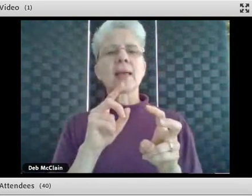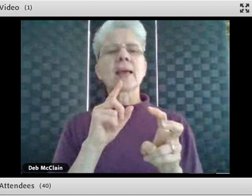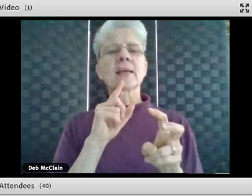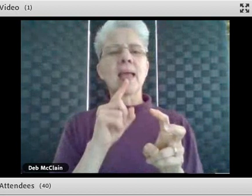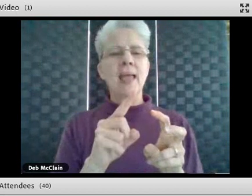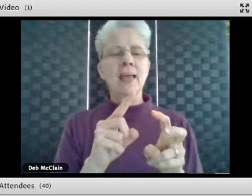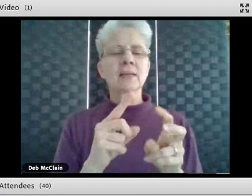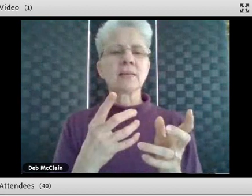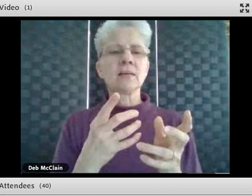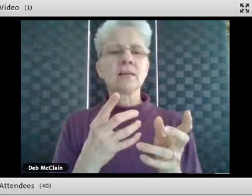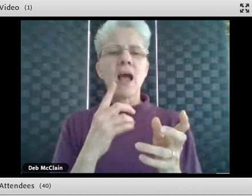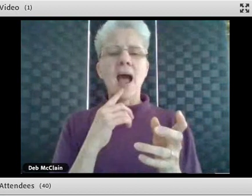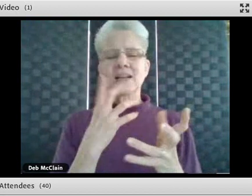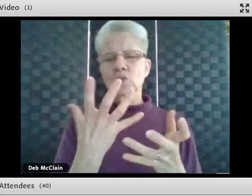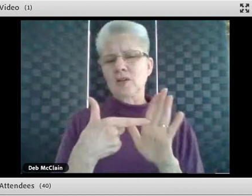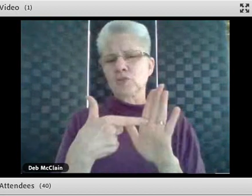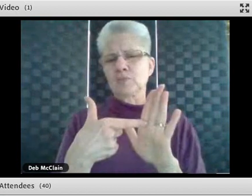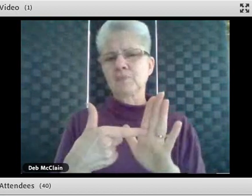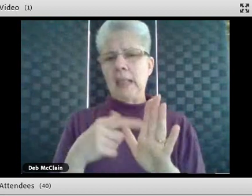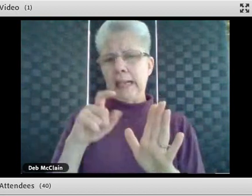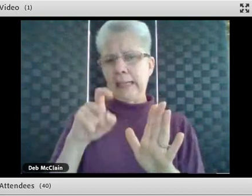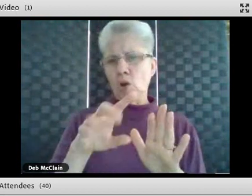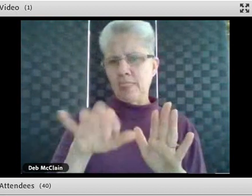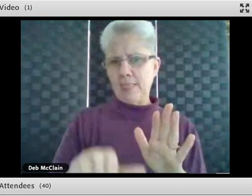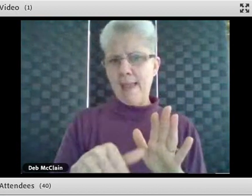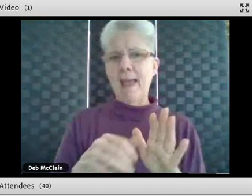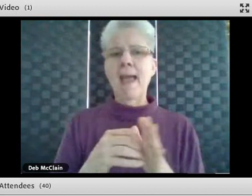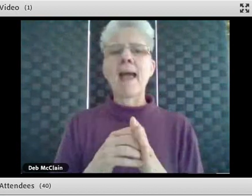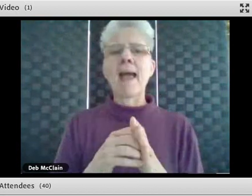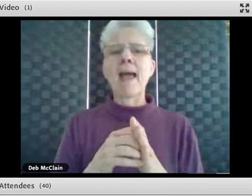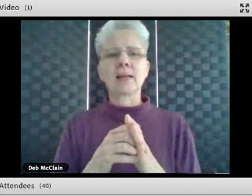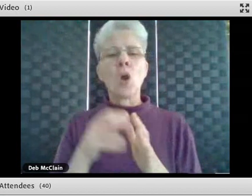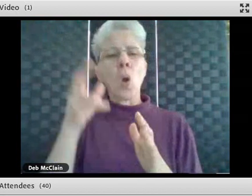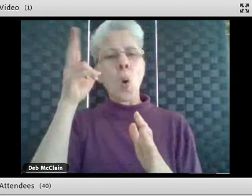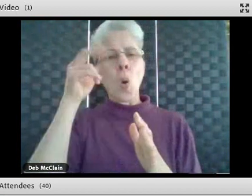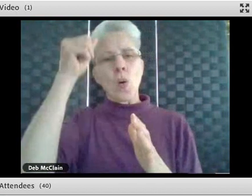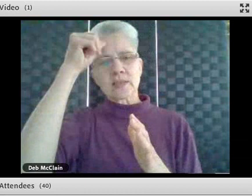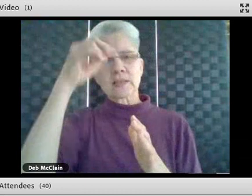And I just want to click, click on the horsemen and horsewomen in this case.